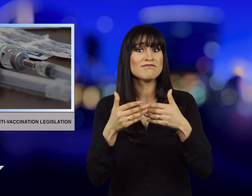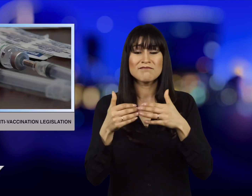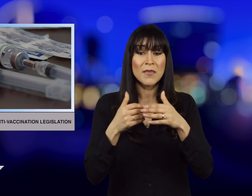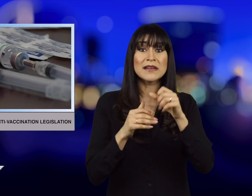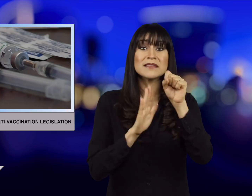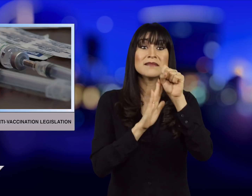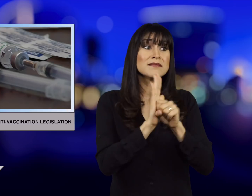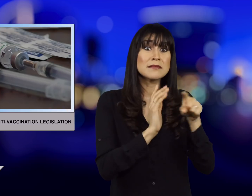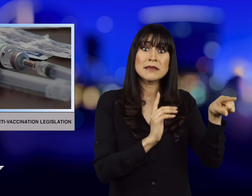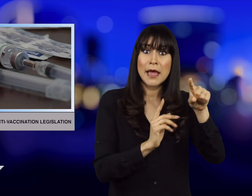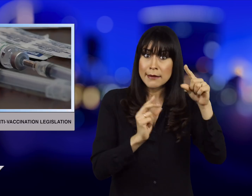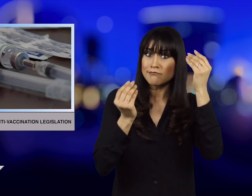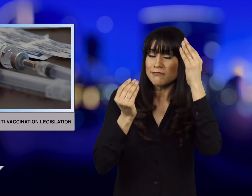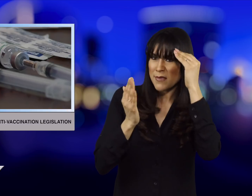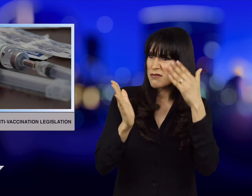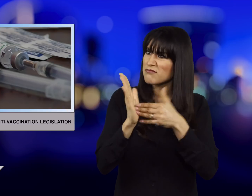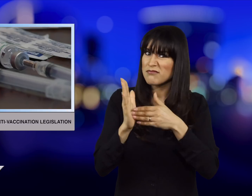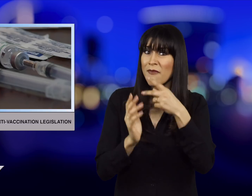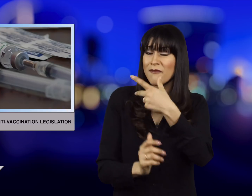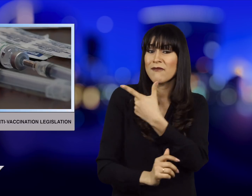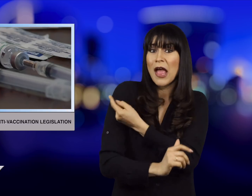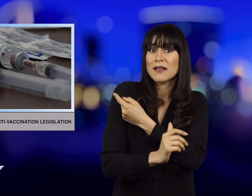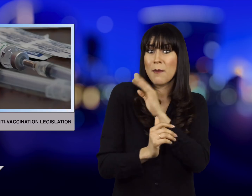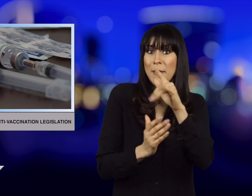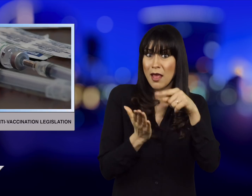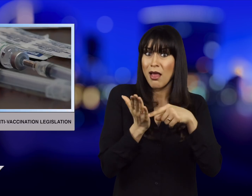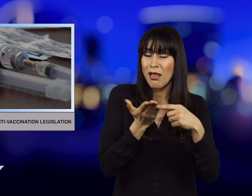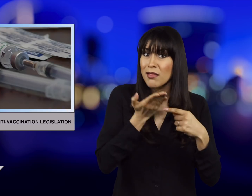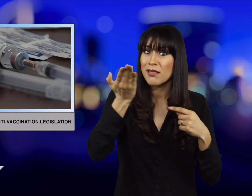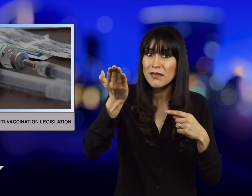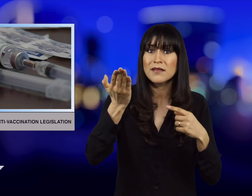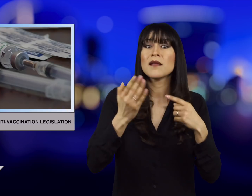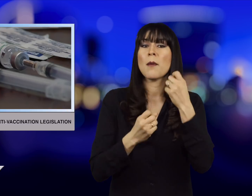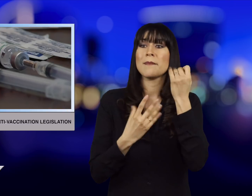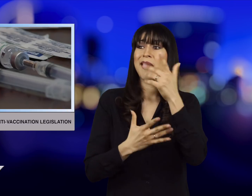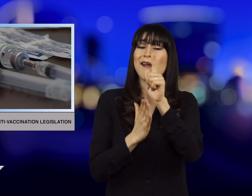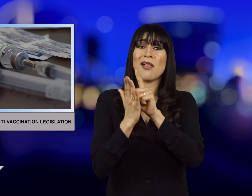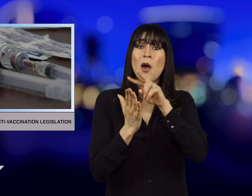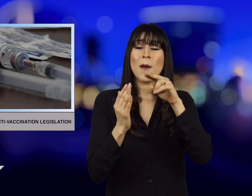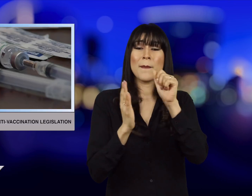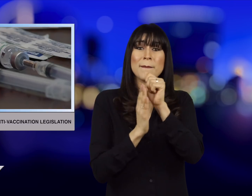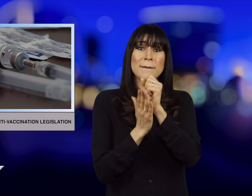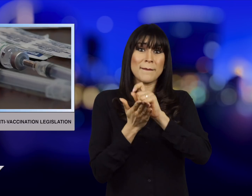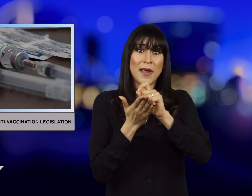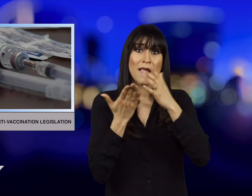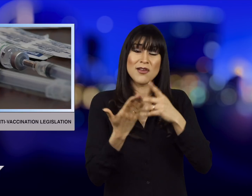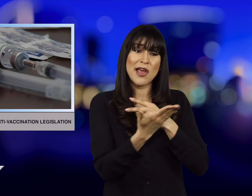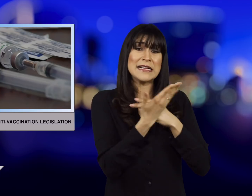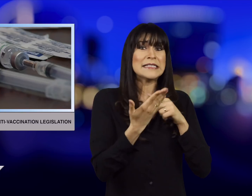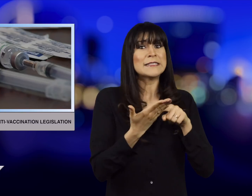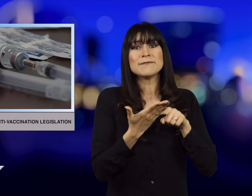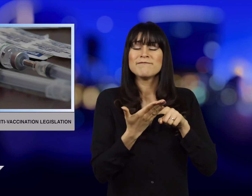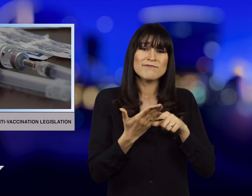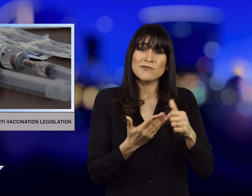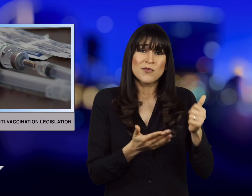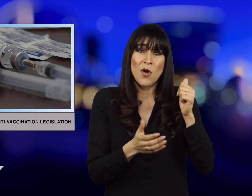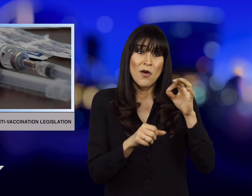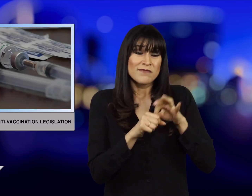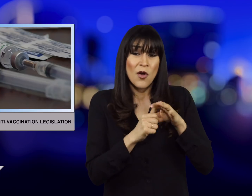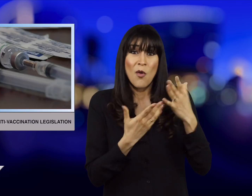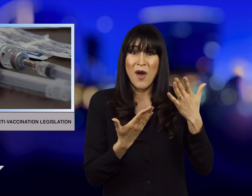But even though several states are considering anti-vaccination bills, many lawmakers say